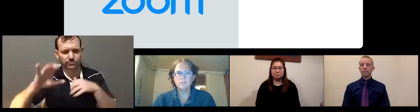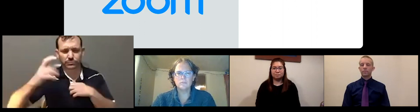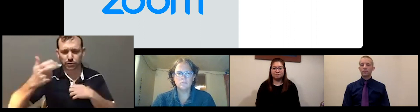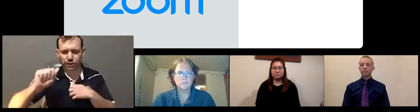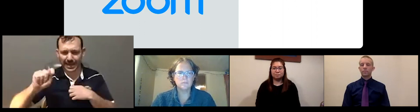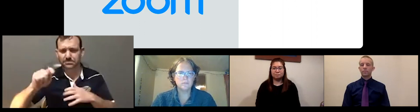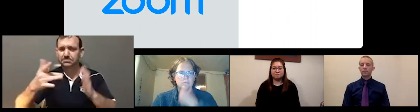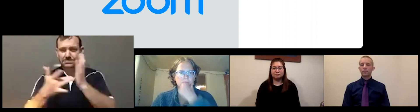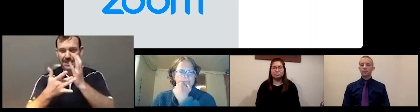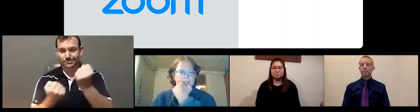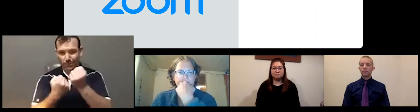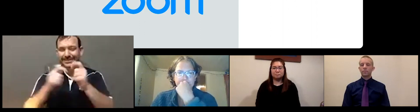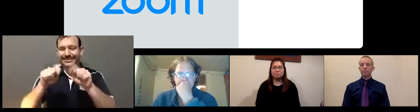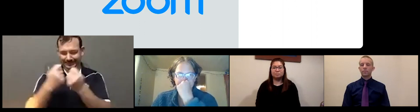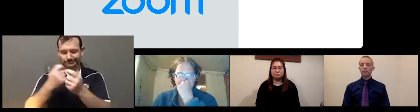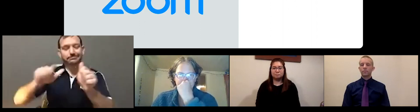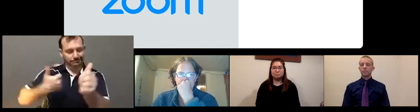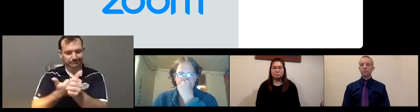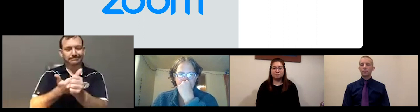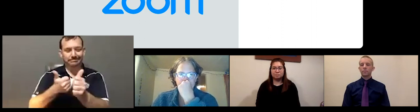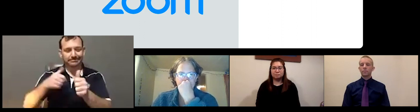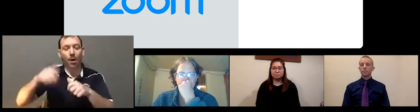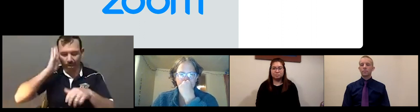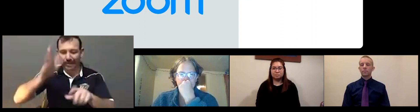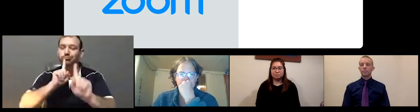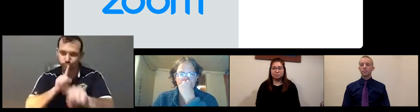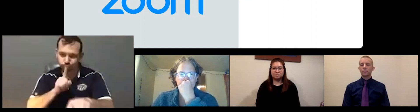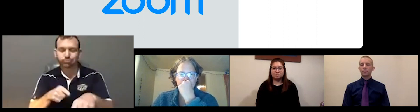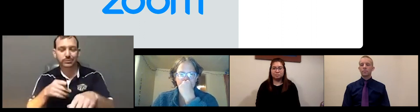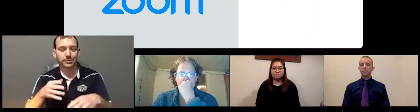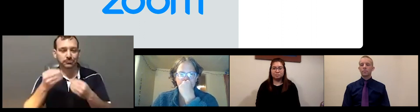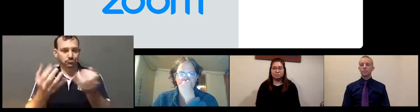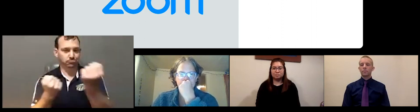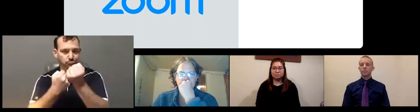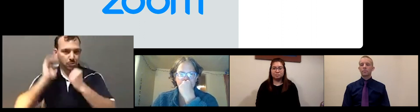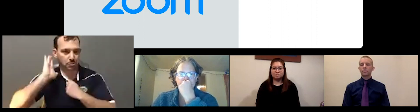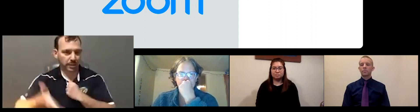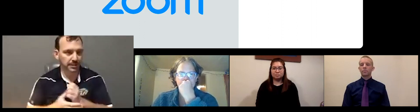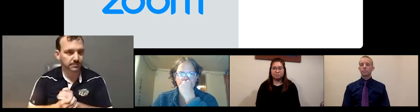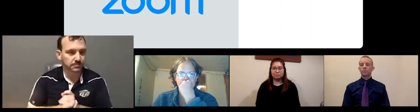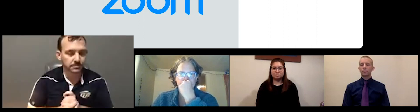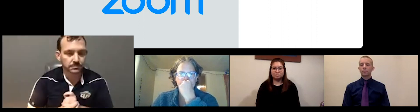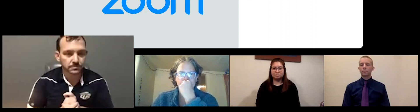the tech support team is standing by, to help resolve your issues; through the webinar chat box.